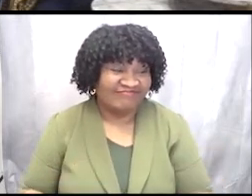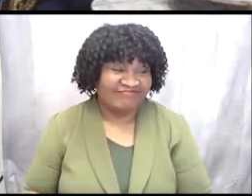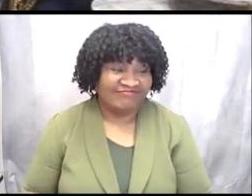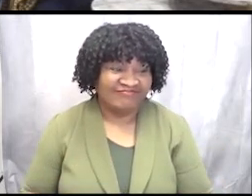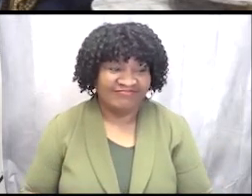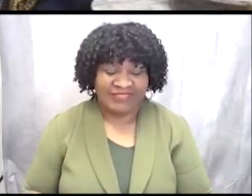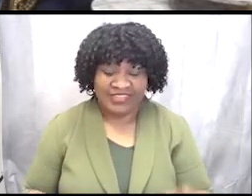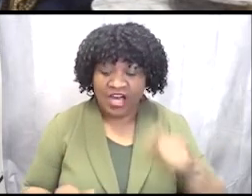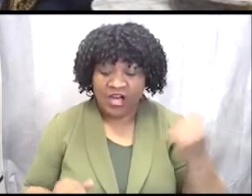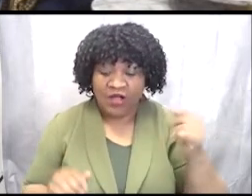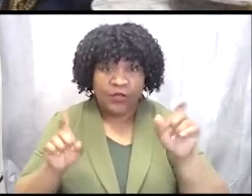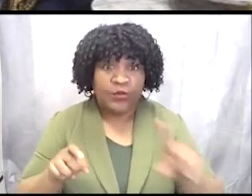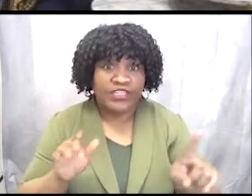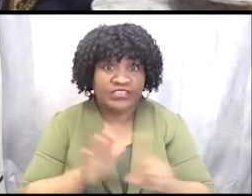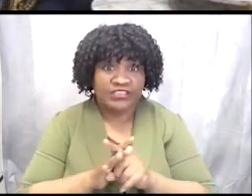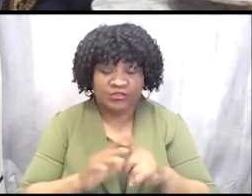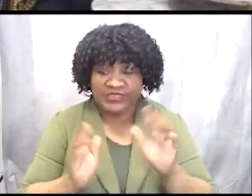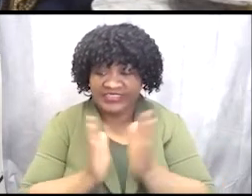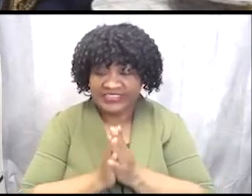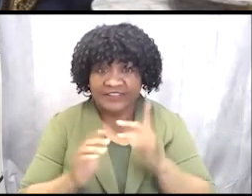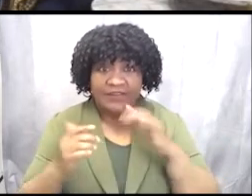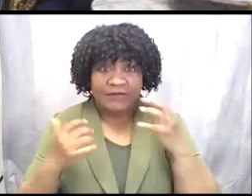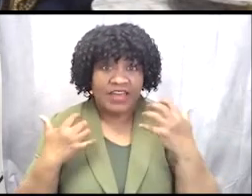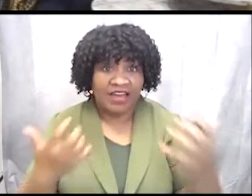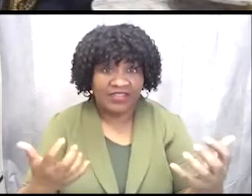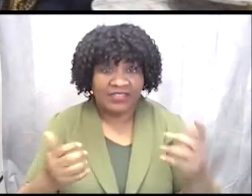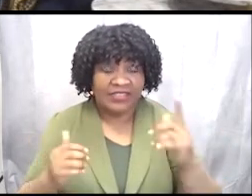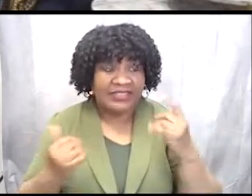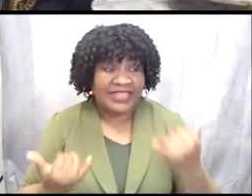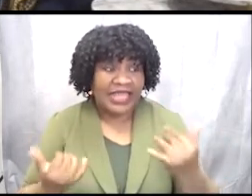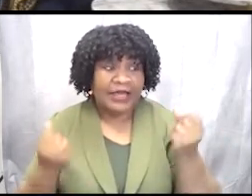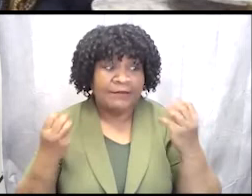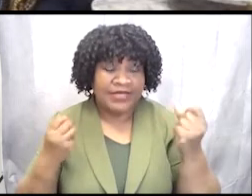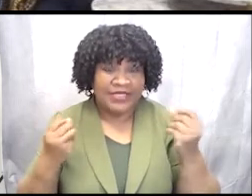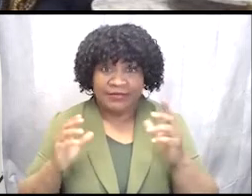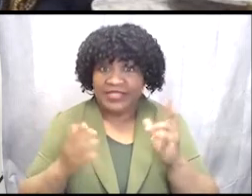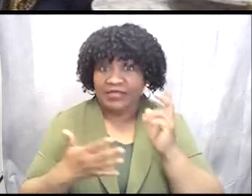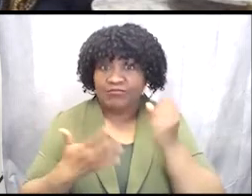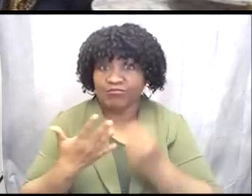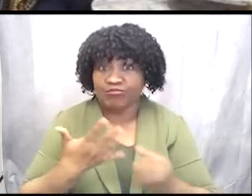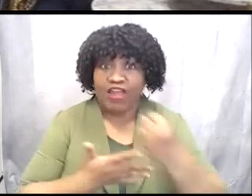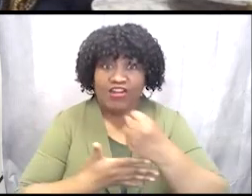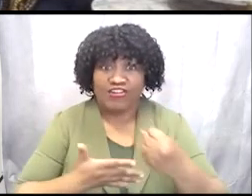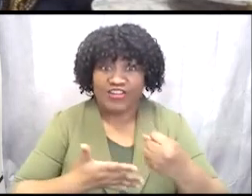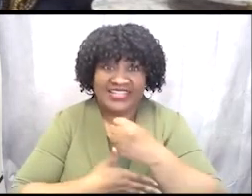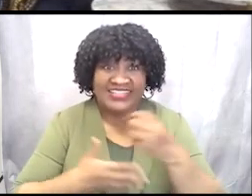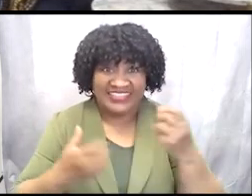So one of the questions that we received from the audience is, in a climate of many priorities, and we've covered quite a bit of them,